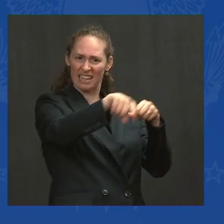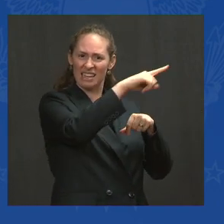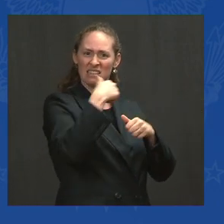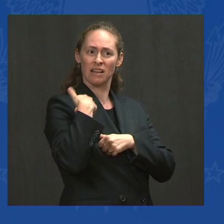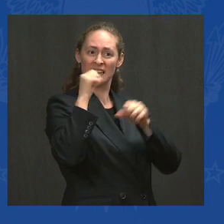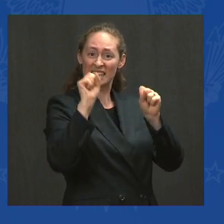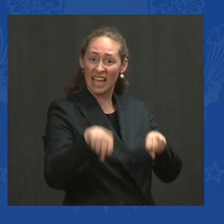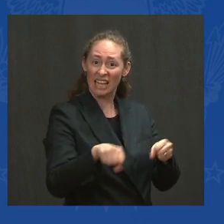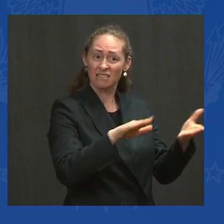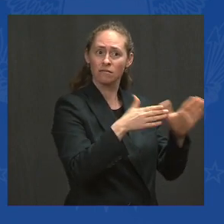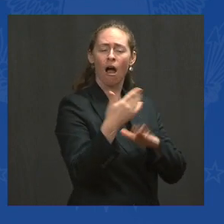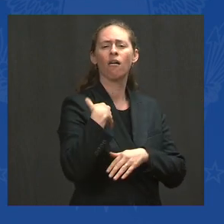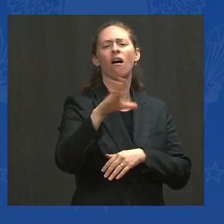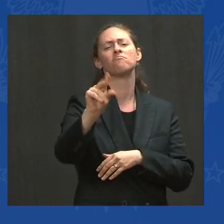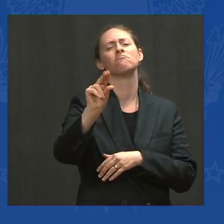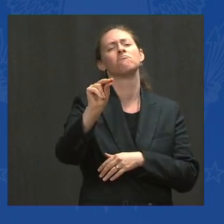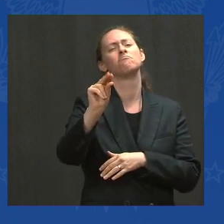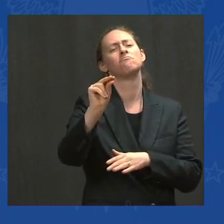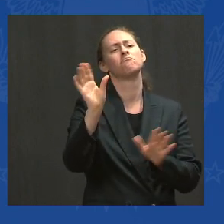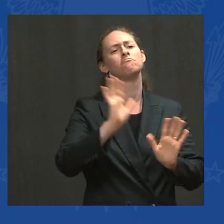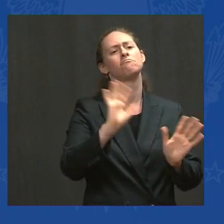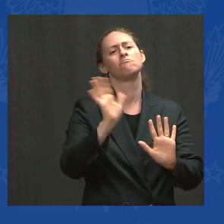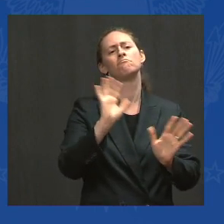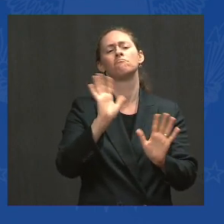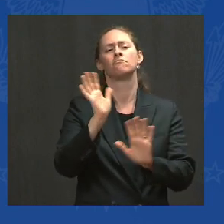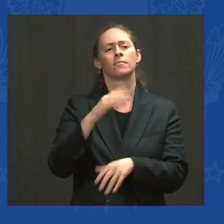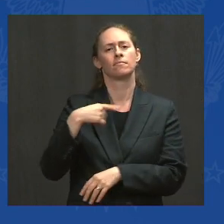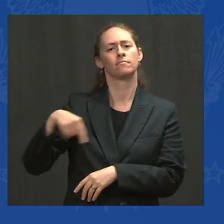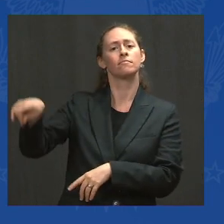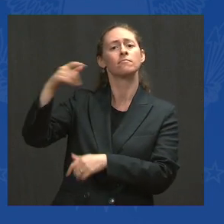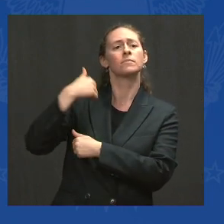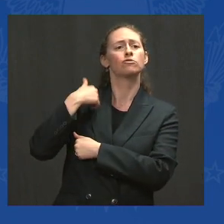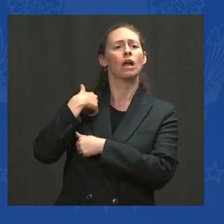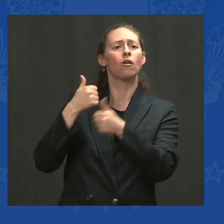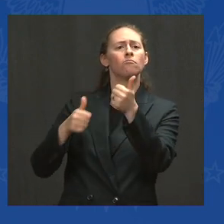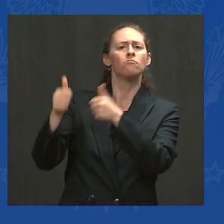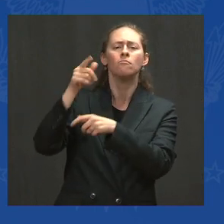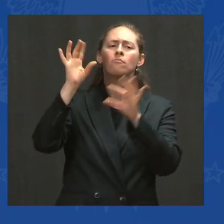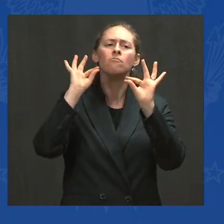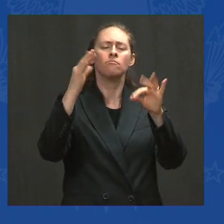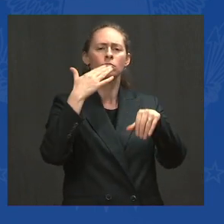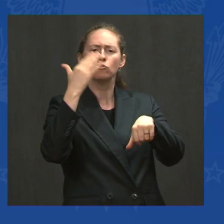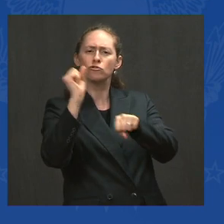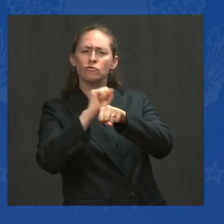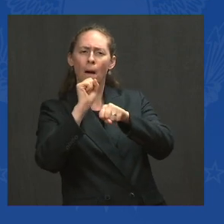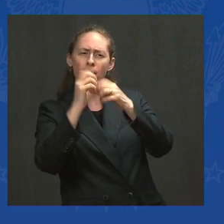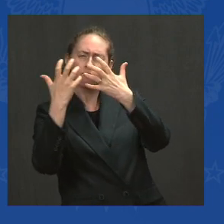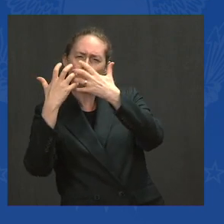would perform this task efficiently and with the highest level of professionalism. That's what they do.